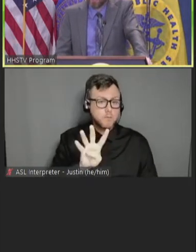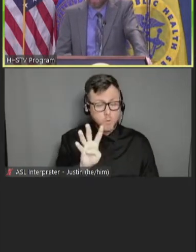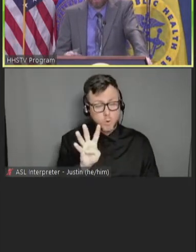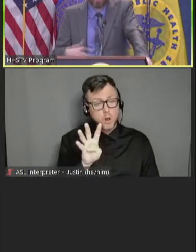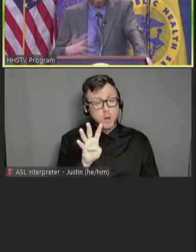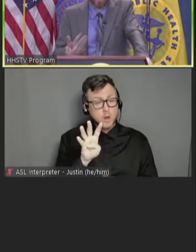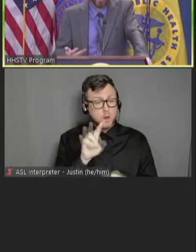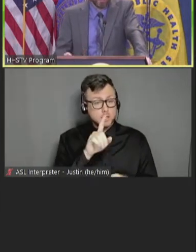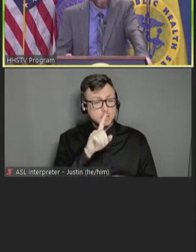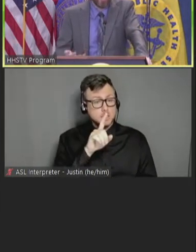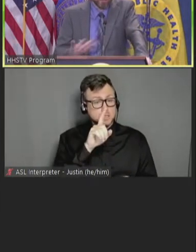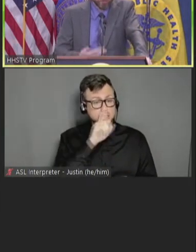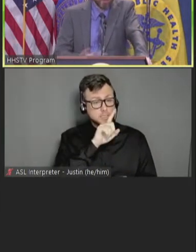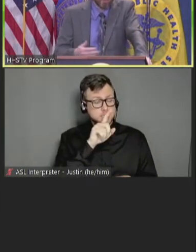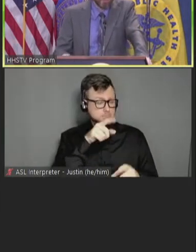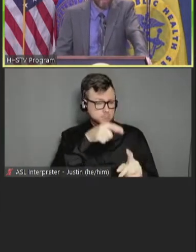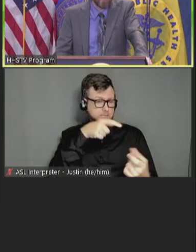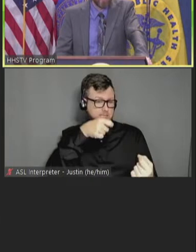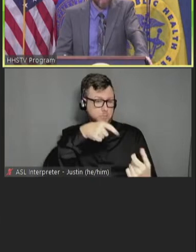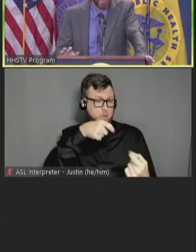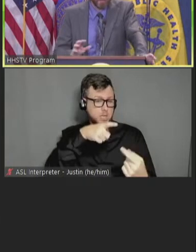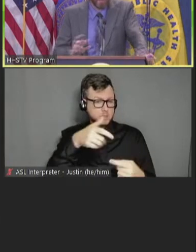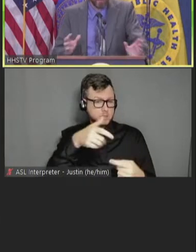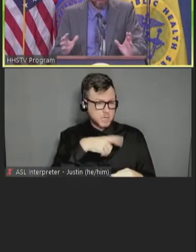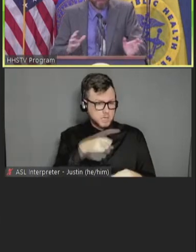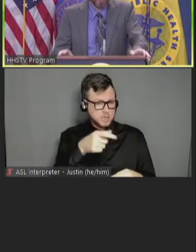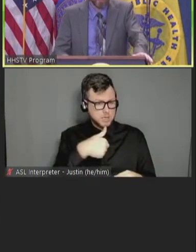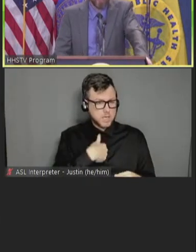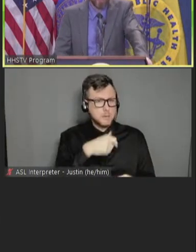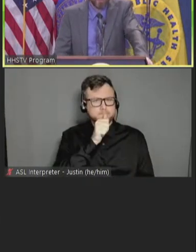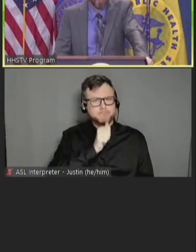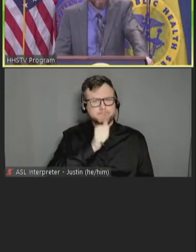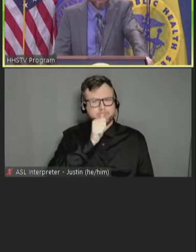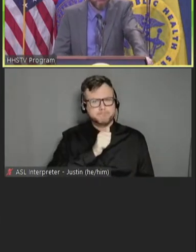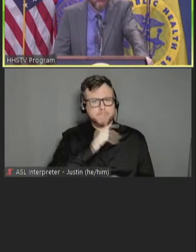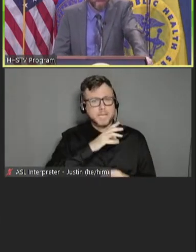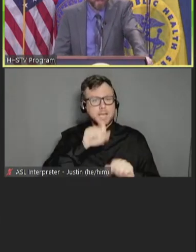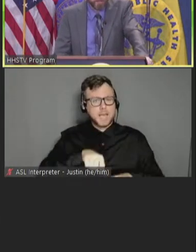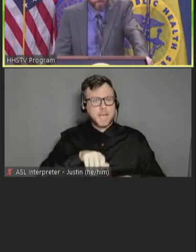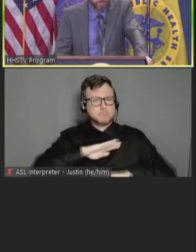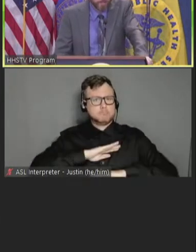with opioid use disorders. And so that's why they became somewhat tolerant to TLR4 agonists,